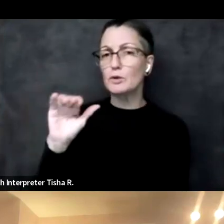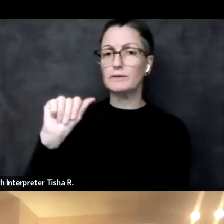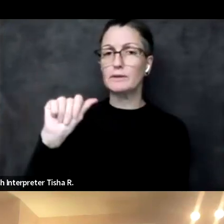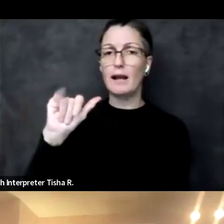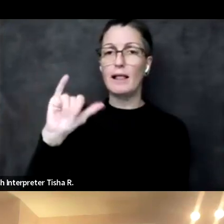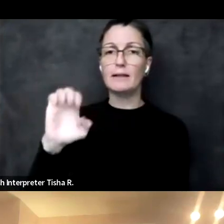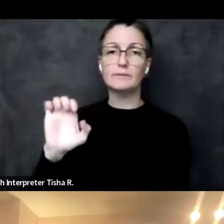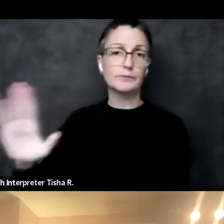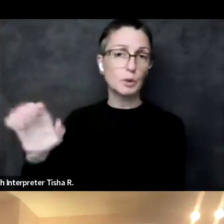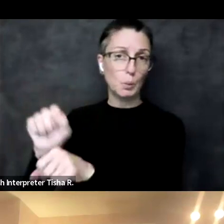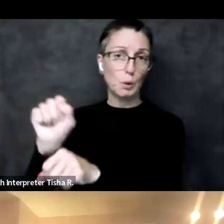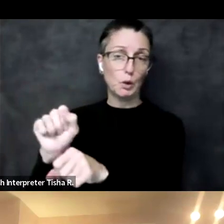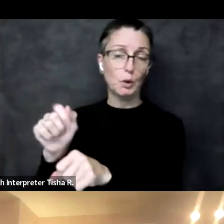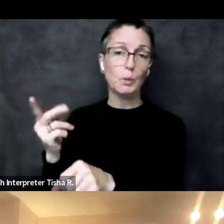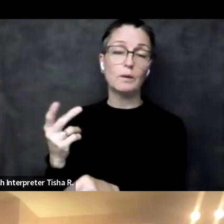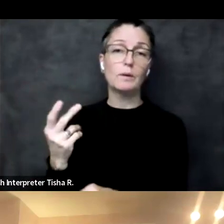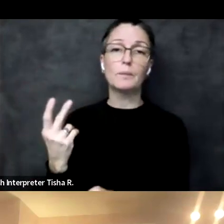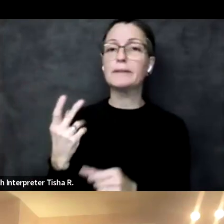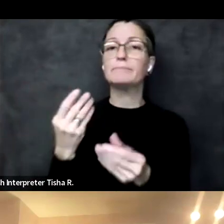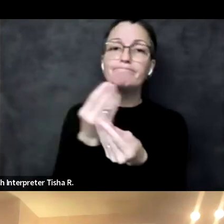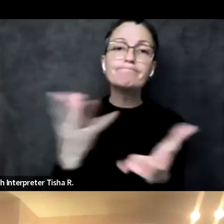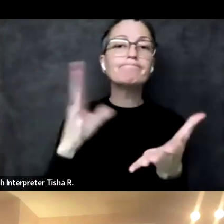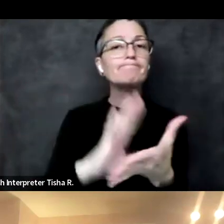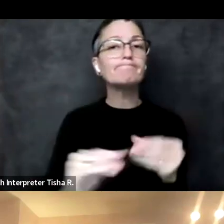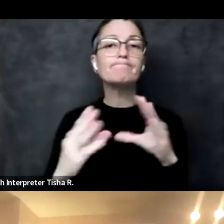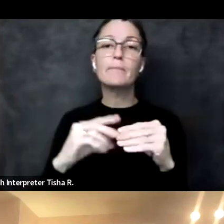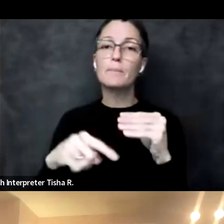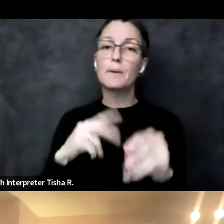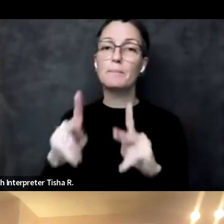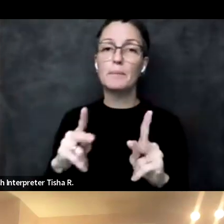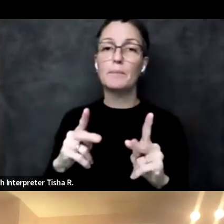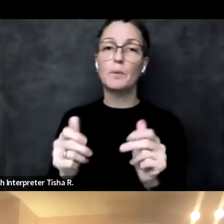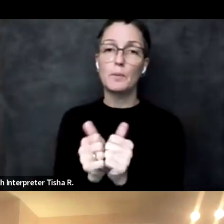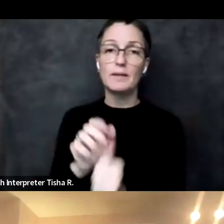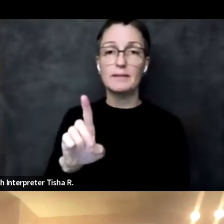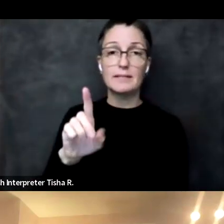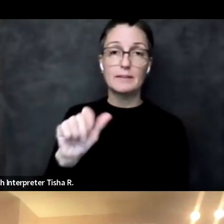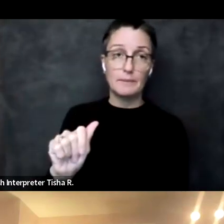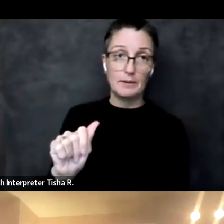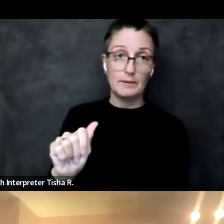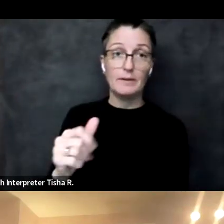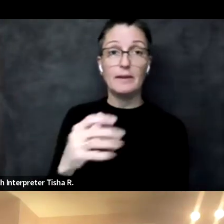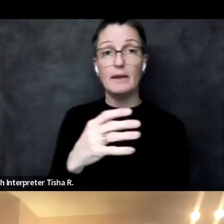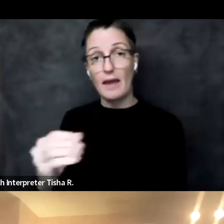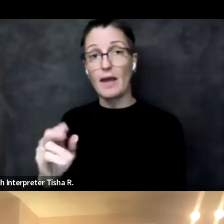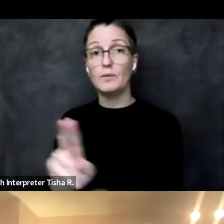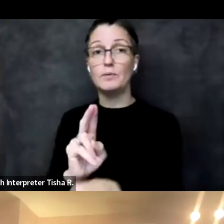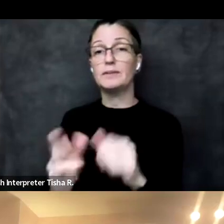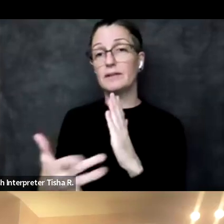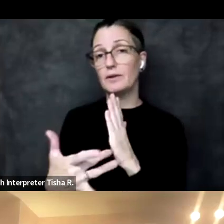stories to people with disabilities and media and technology. Shaina: Amazing, amazing.